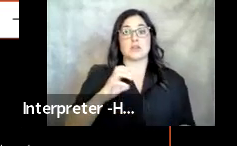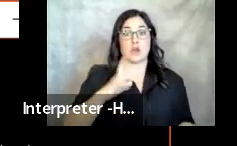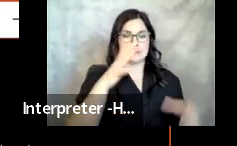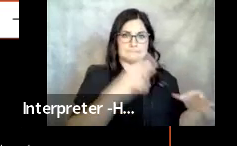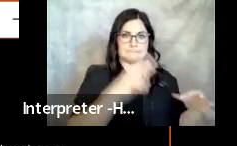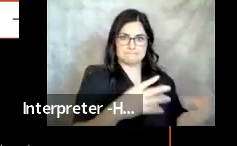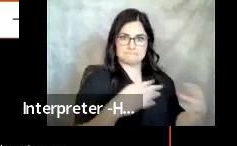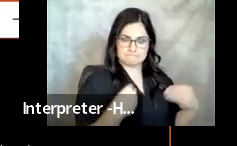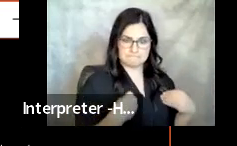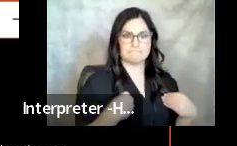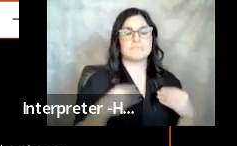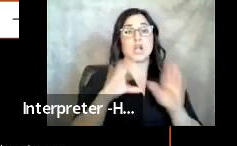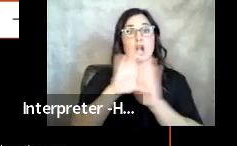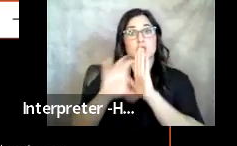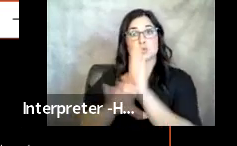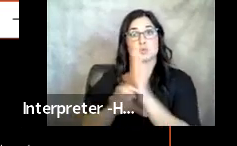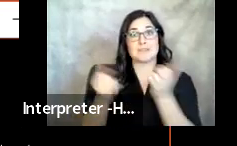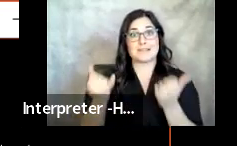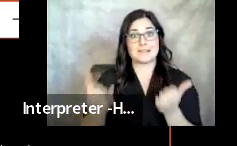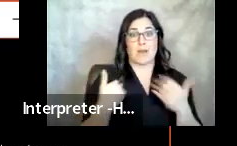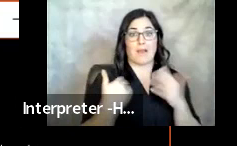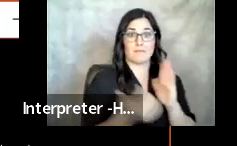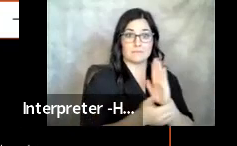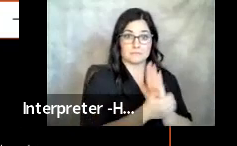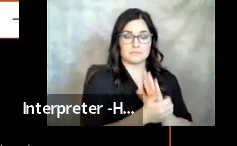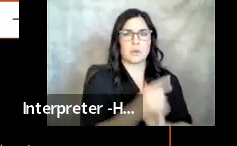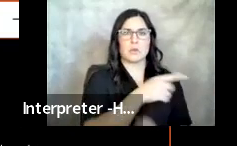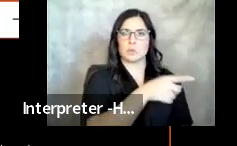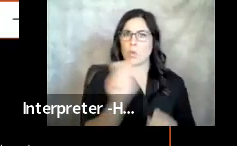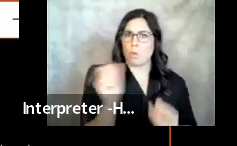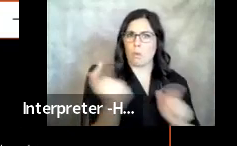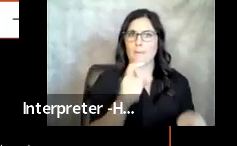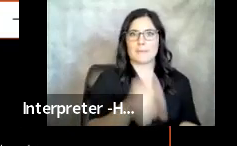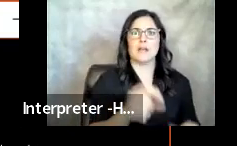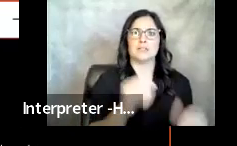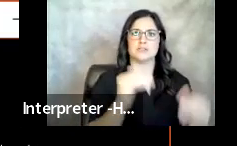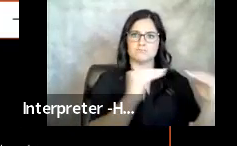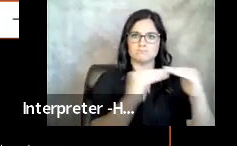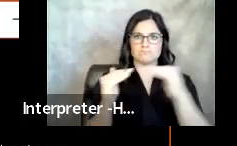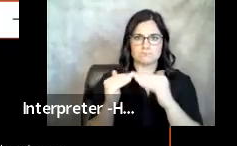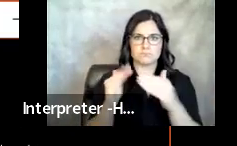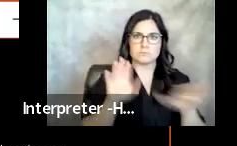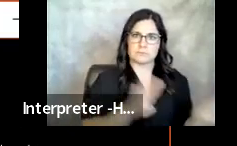that you have to treat people equally. There was a question that had been raised.